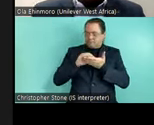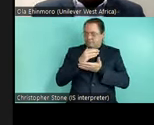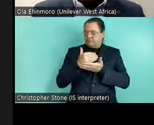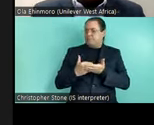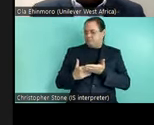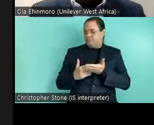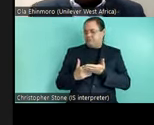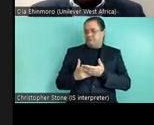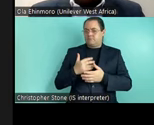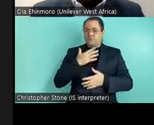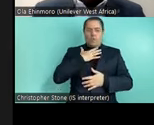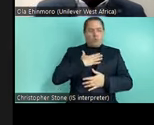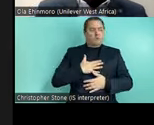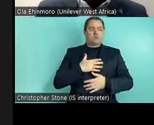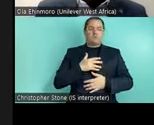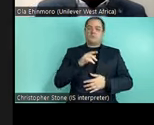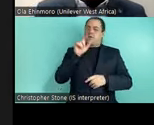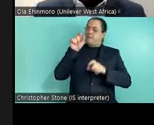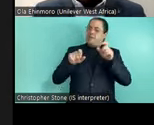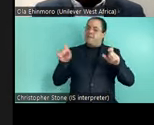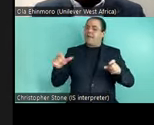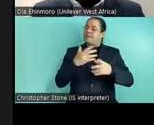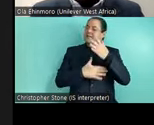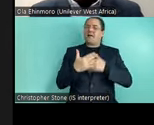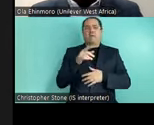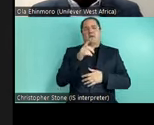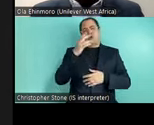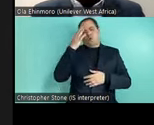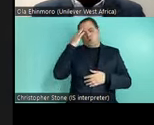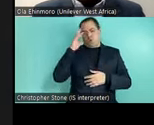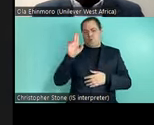one employer of choice for people with disabilities in the same year 2025.